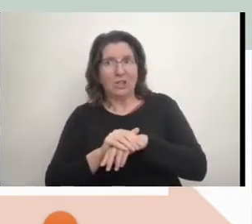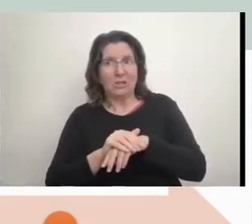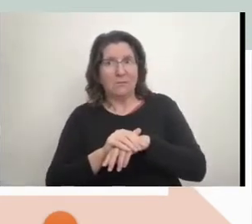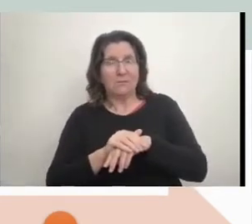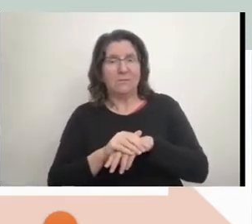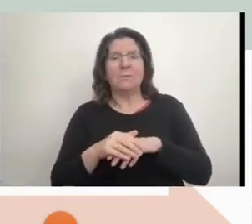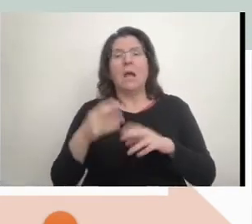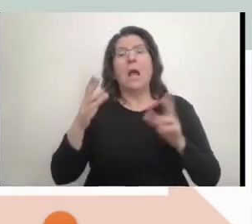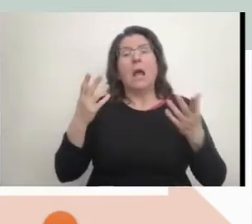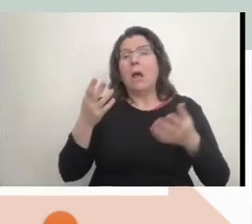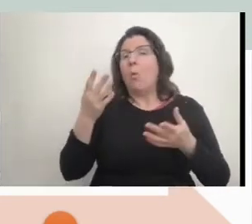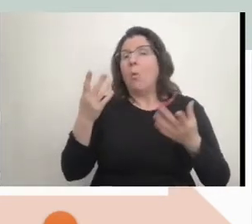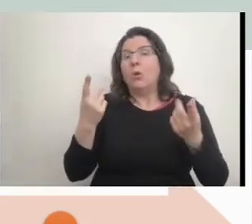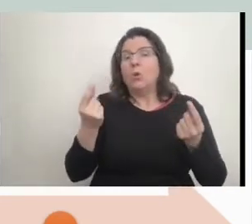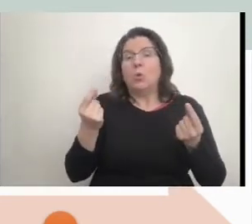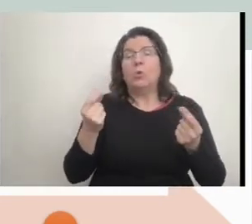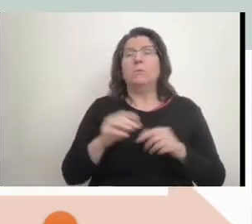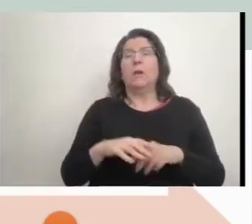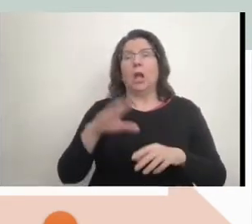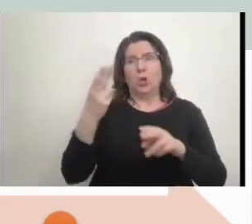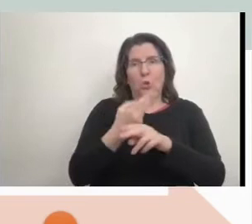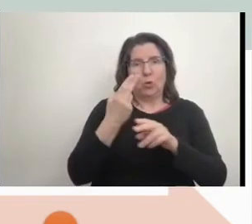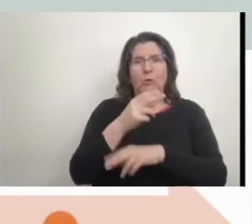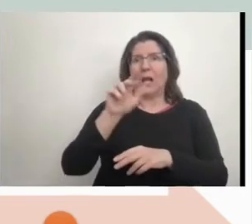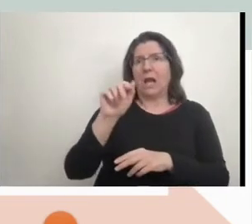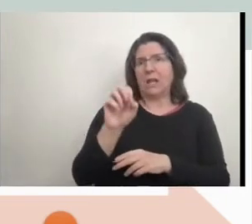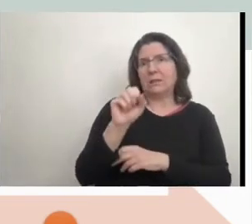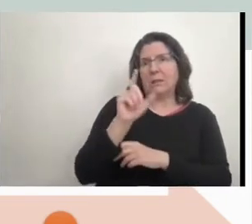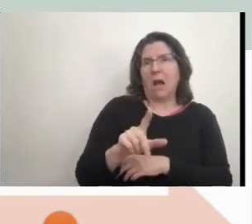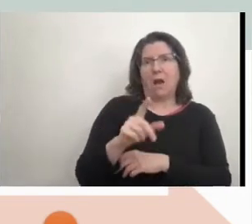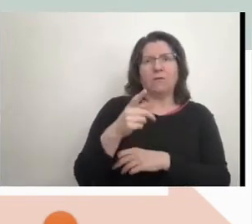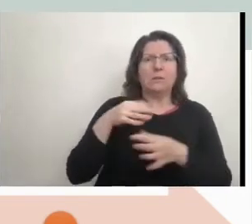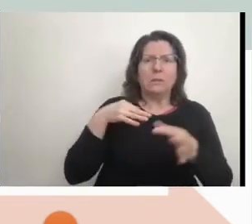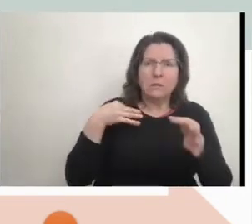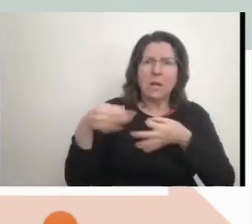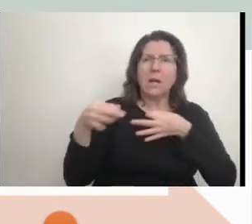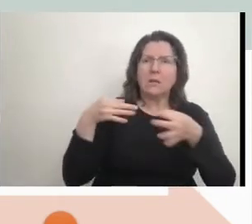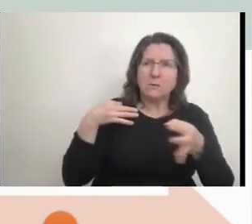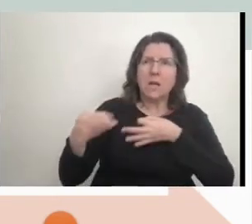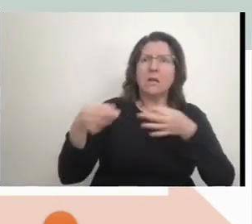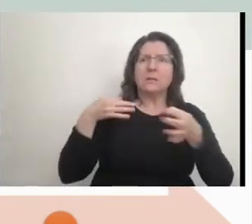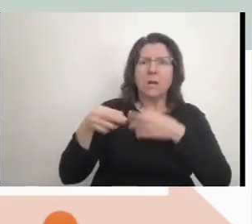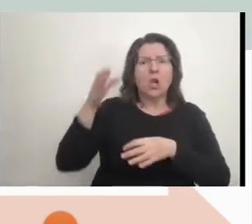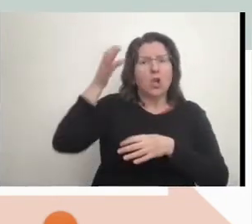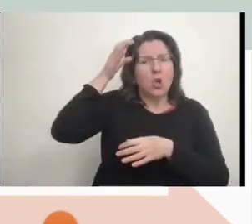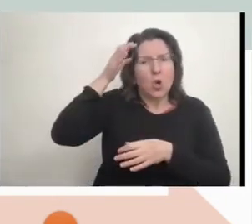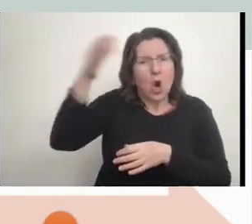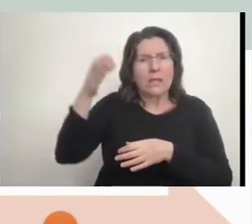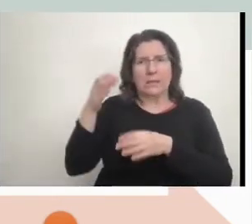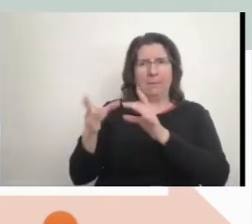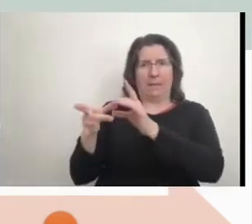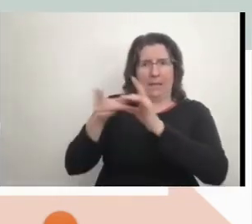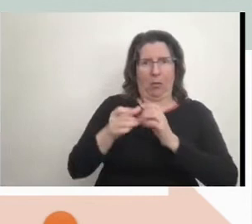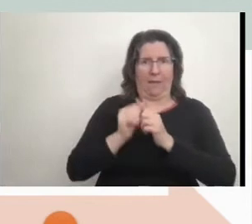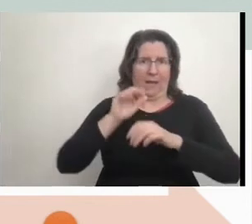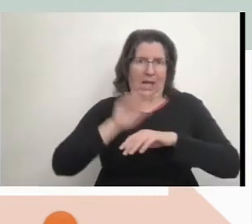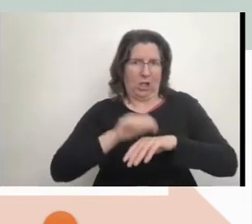At the time ELI instruction did not use ASL- English translation exercises.